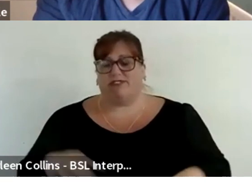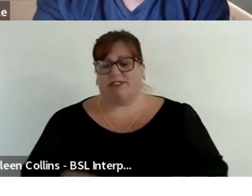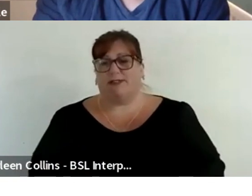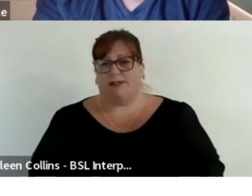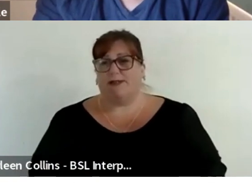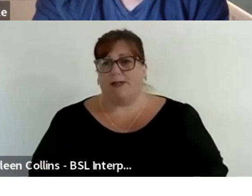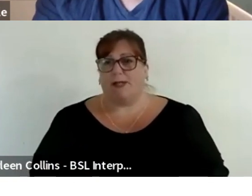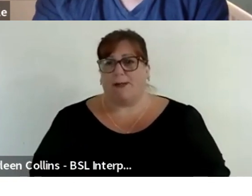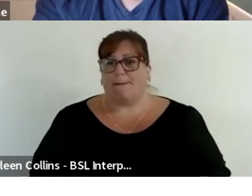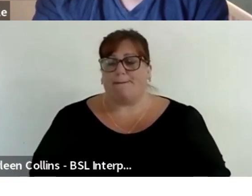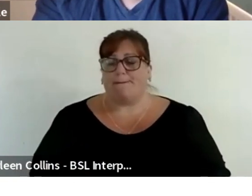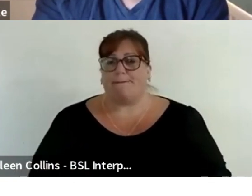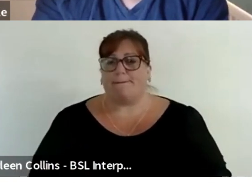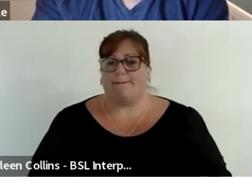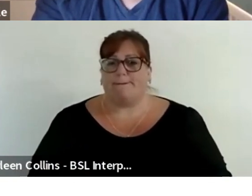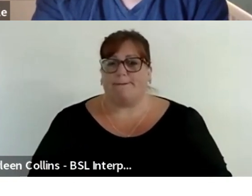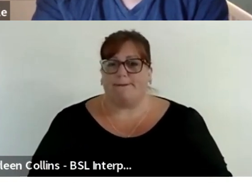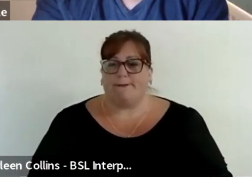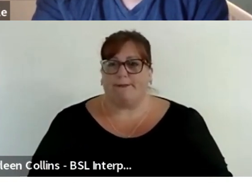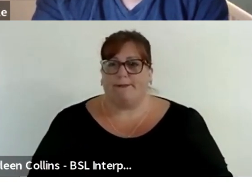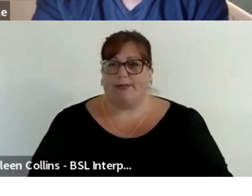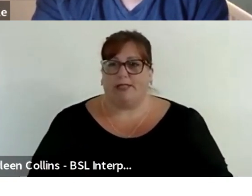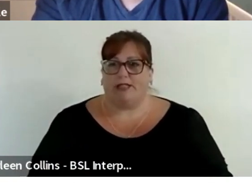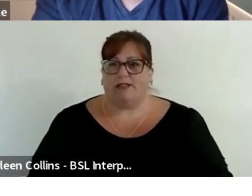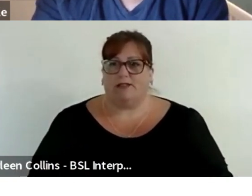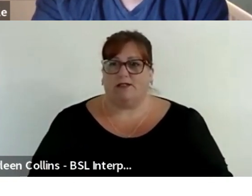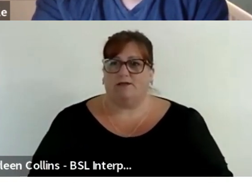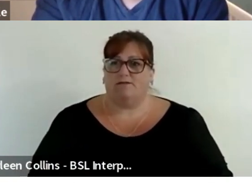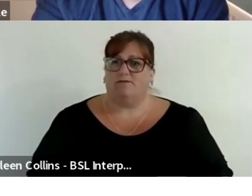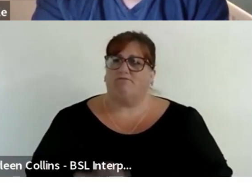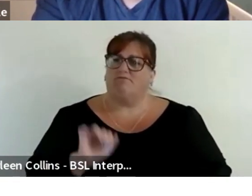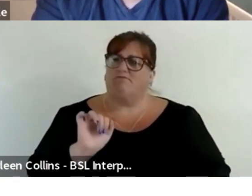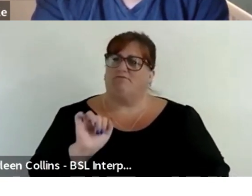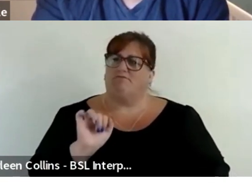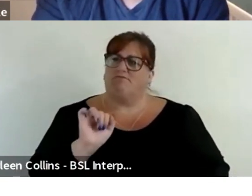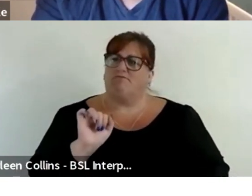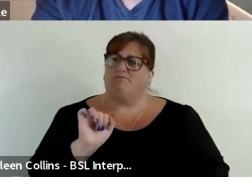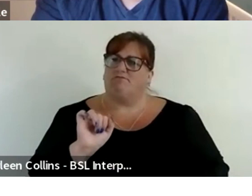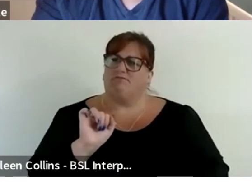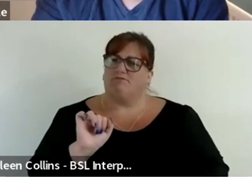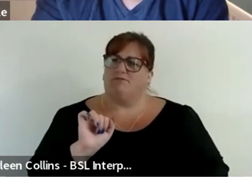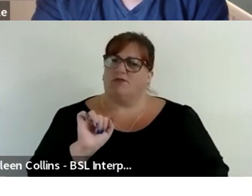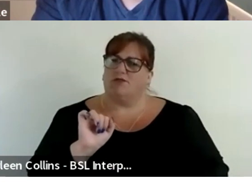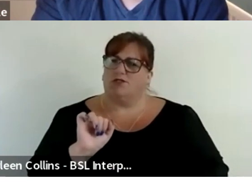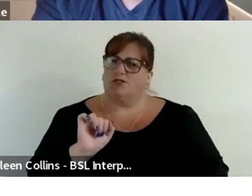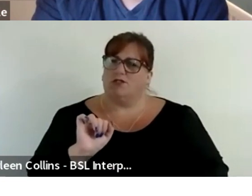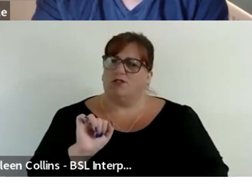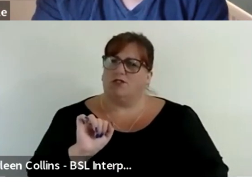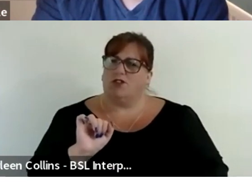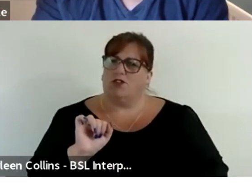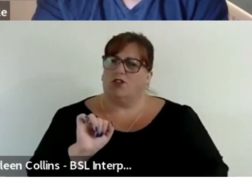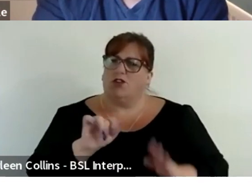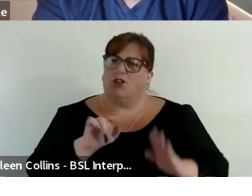Within that question was, what are your policies regarding, I'm guessing, people aged 50 plus applicants.